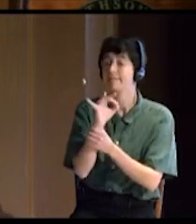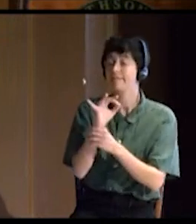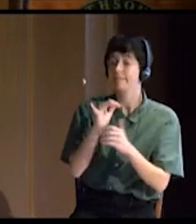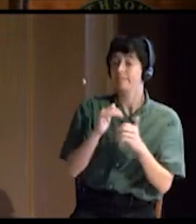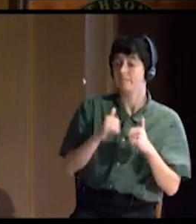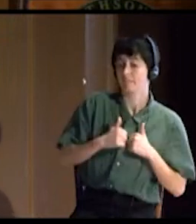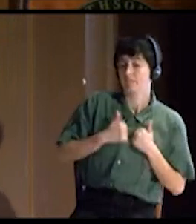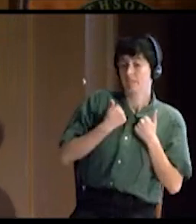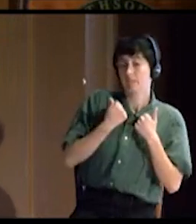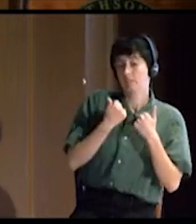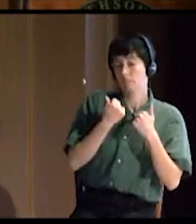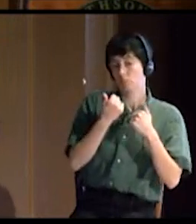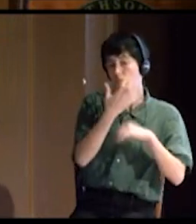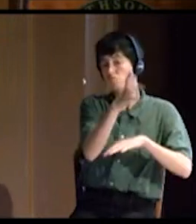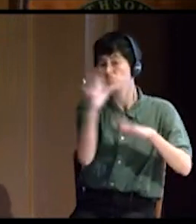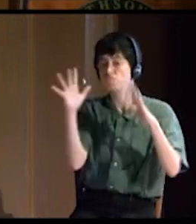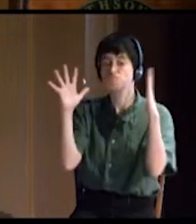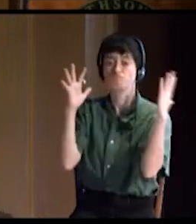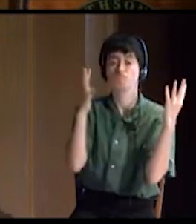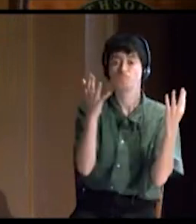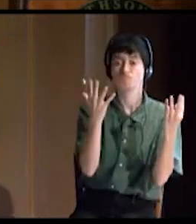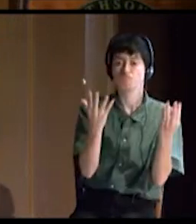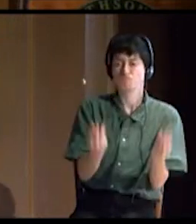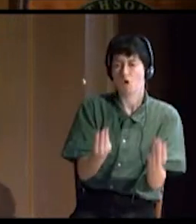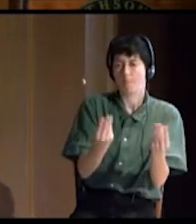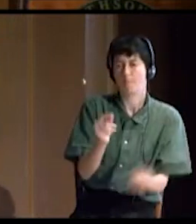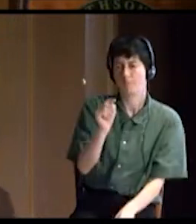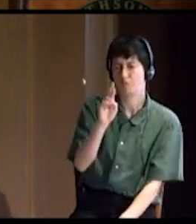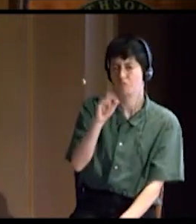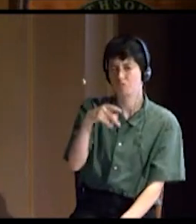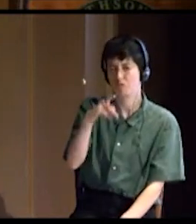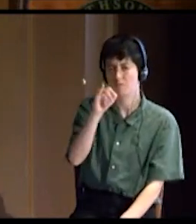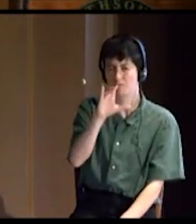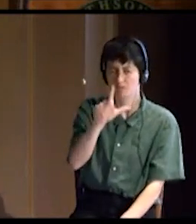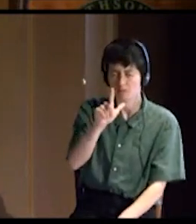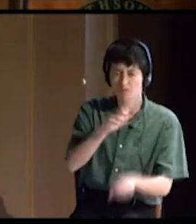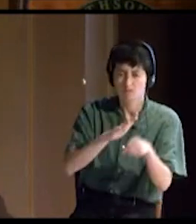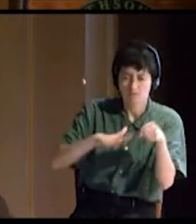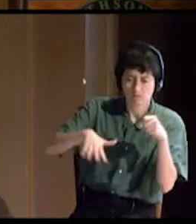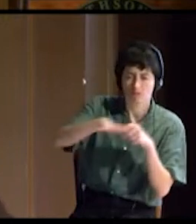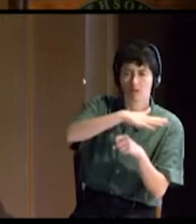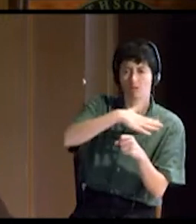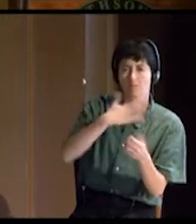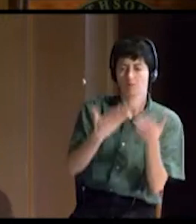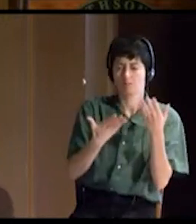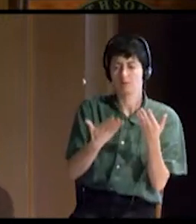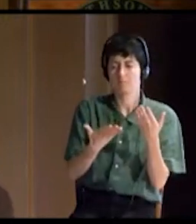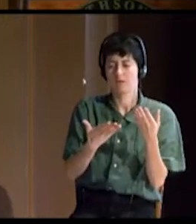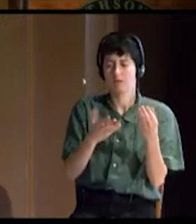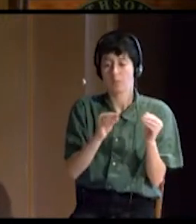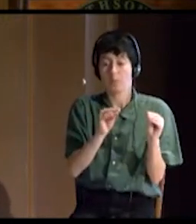for a temperate environment or freezing events. Larger leaves suited for the tropics are not ideal.